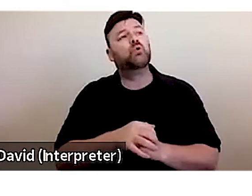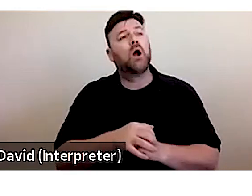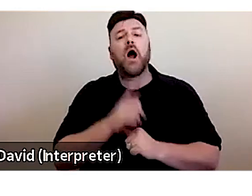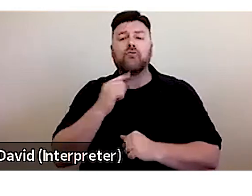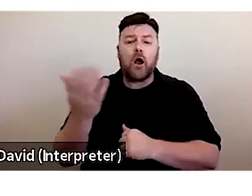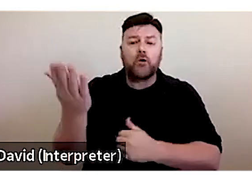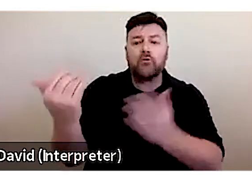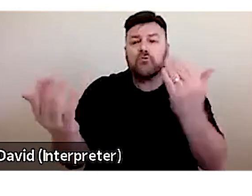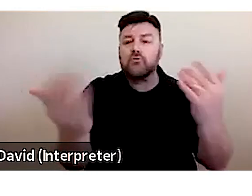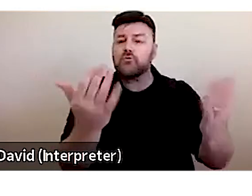be.